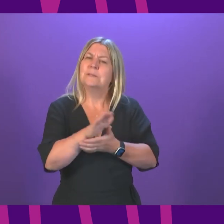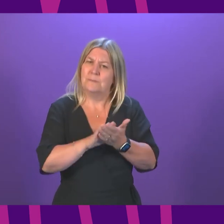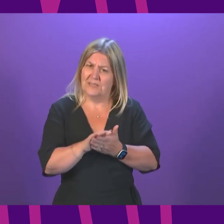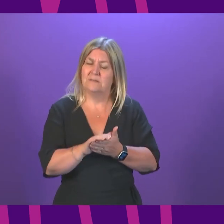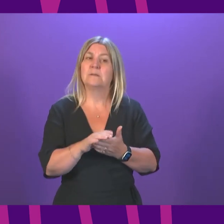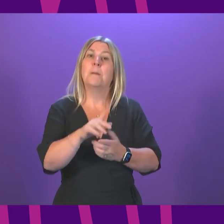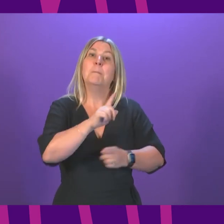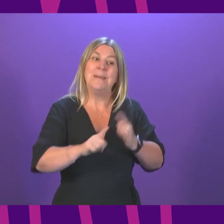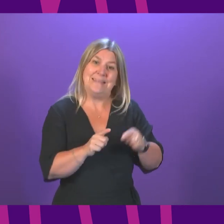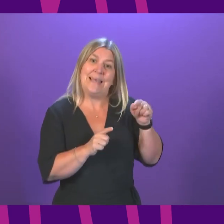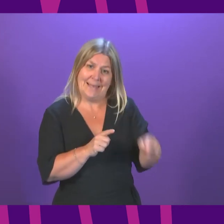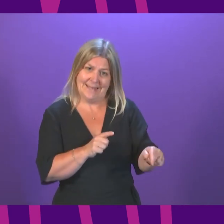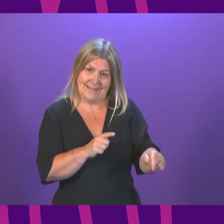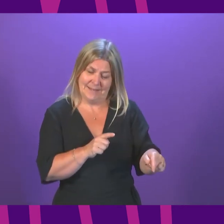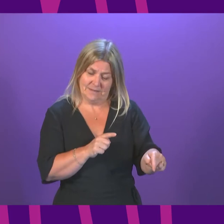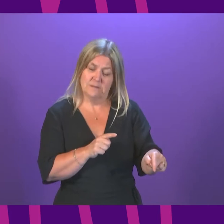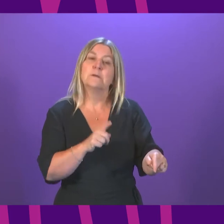Having listened carefully to Mr Simpson’s points, and in light of the analysis that